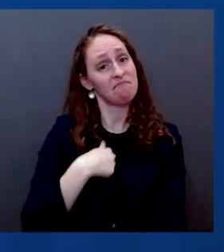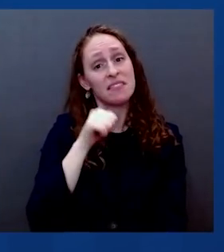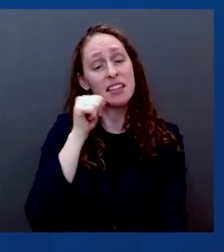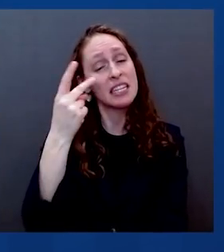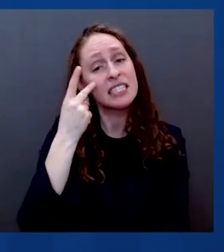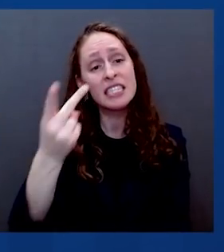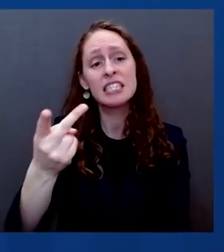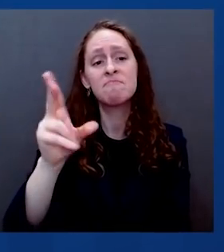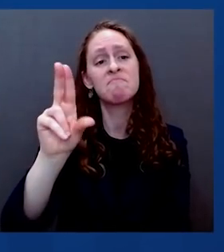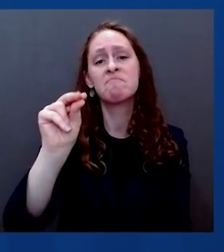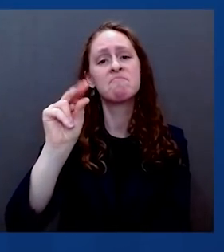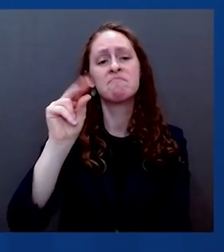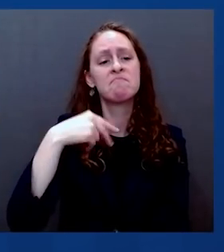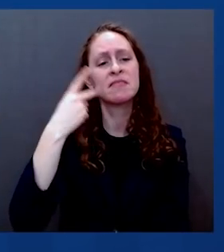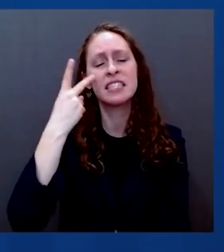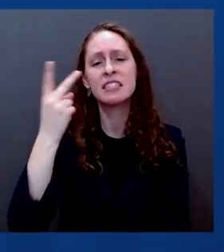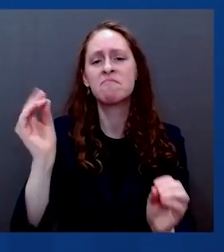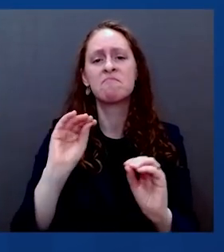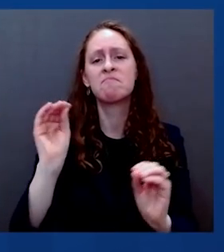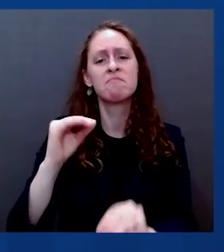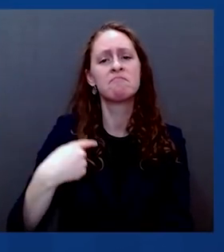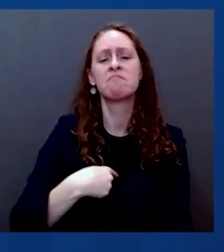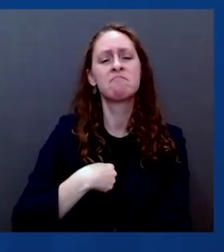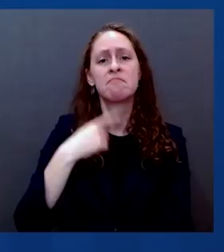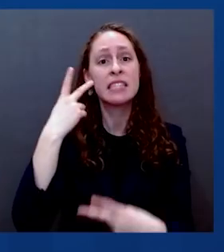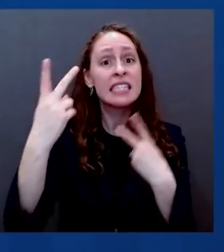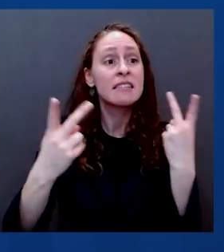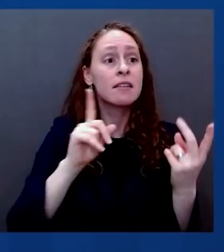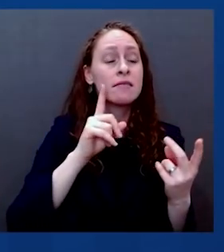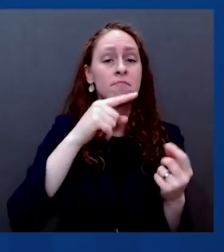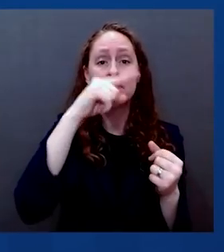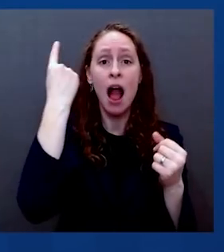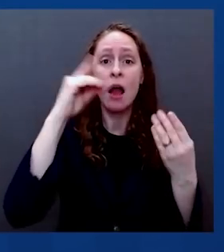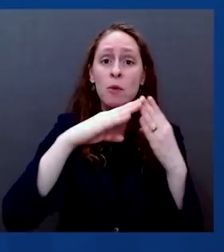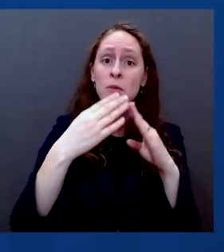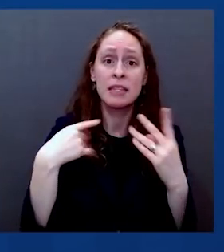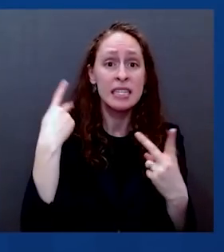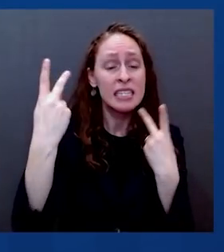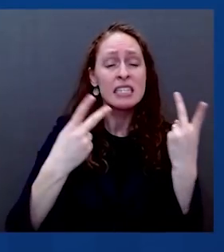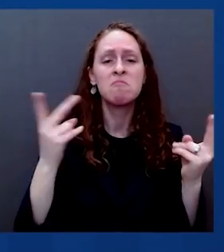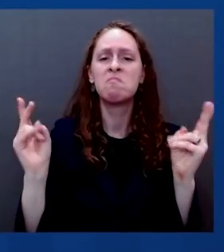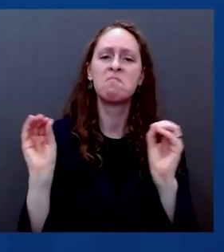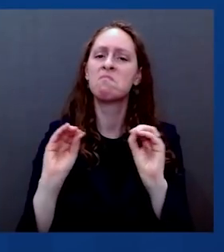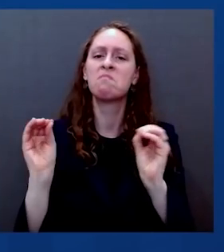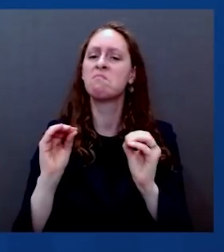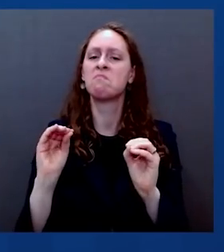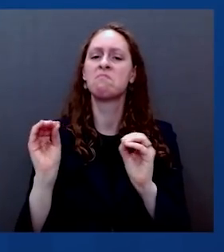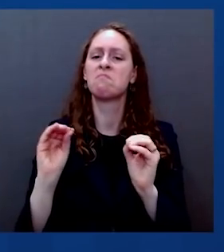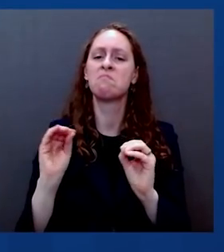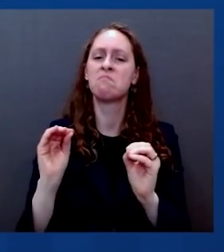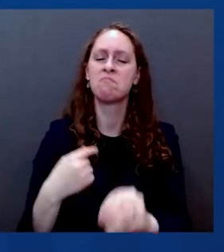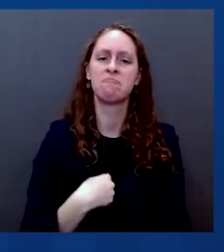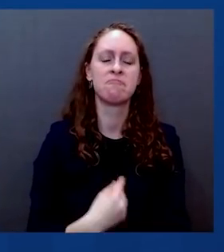and countless others -- known and unknown. I did not walk in the shoes of generations of students